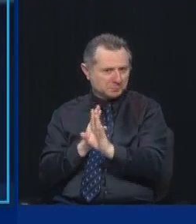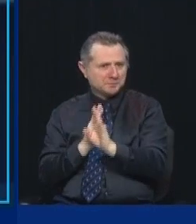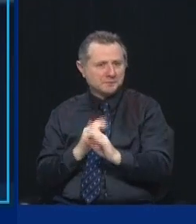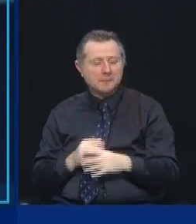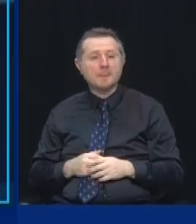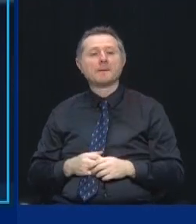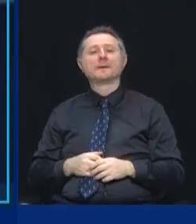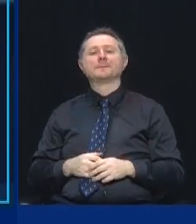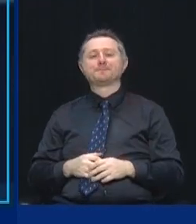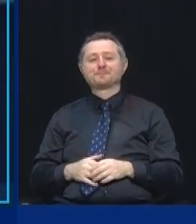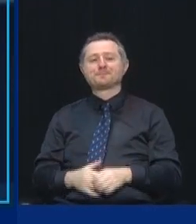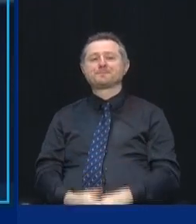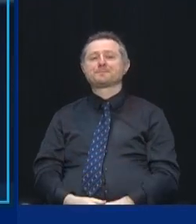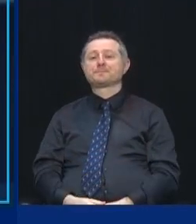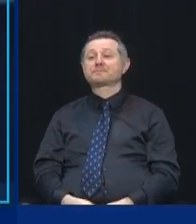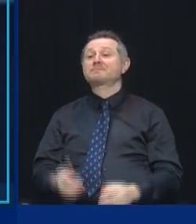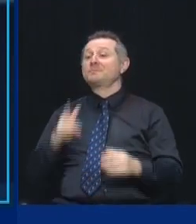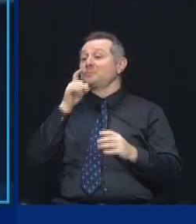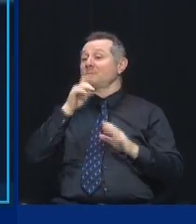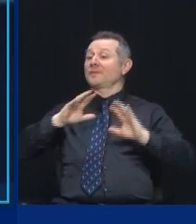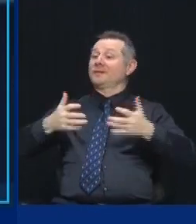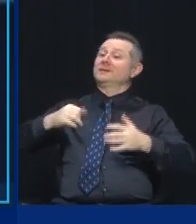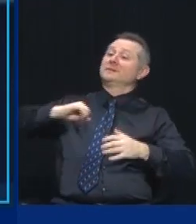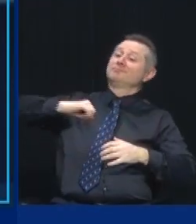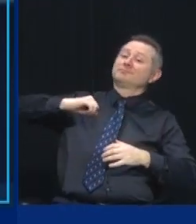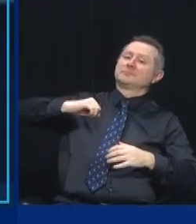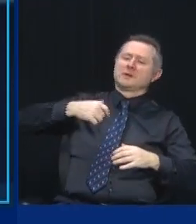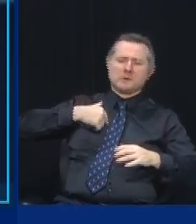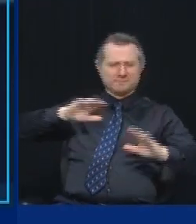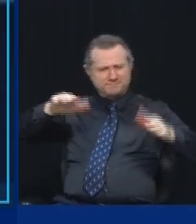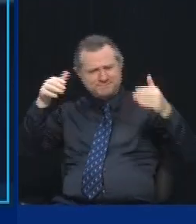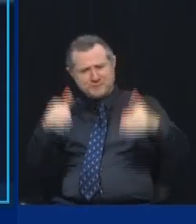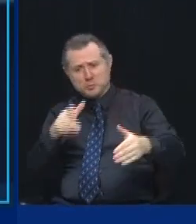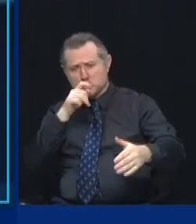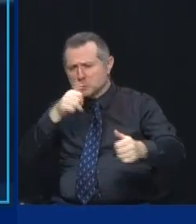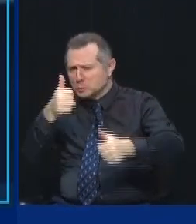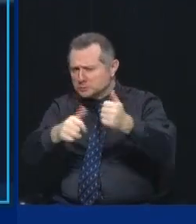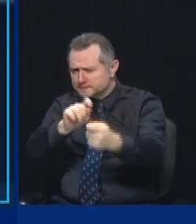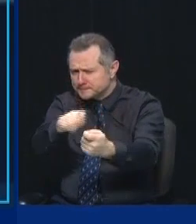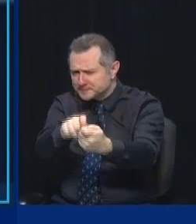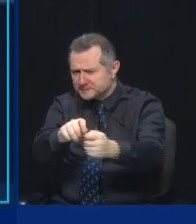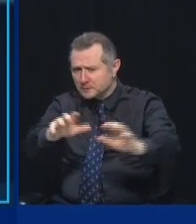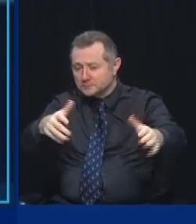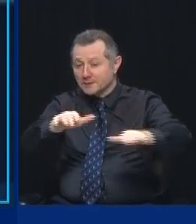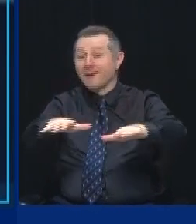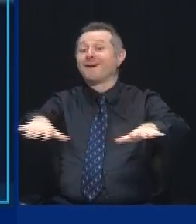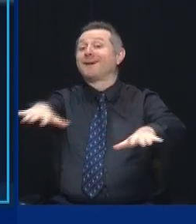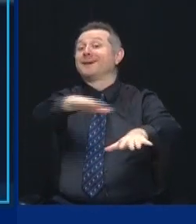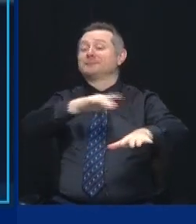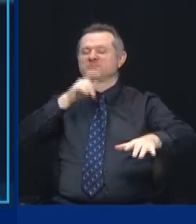BUT WE'RE SEEING THE NUMBER DROP, SLIGHT TICKUP LAST WEEK. BUT YOU CAN SEE WE'RE MUCH LOWER